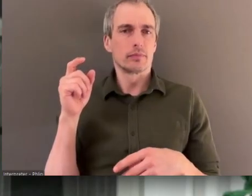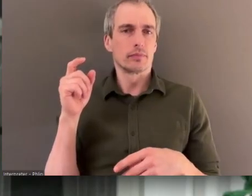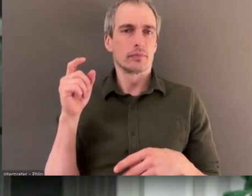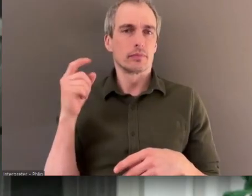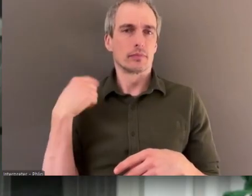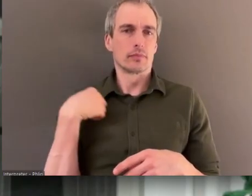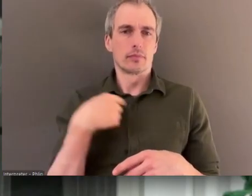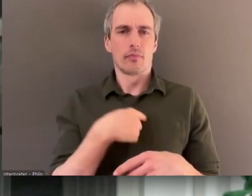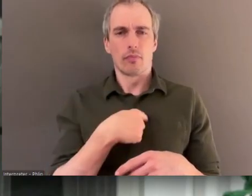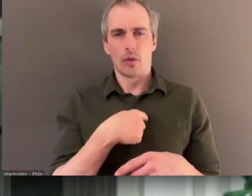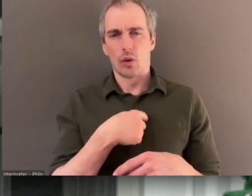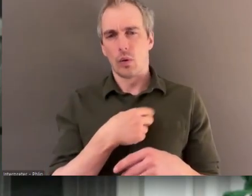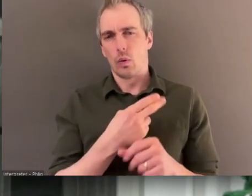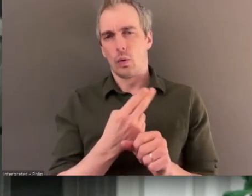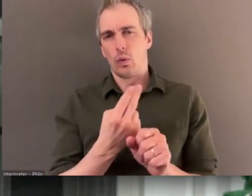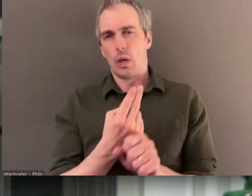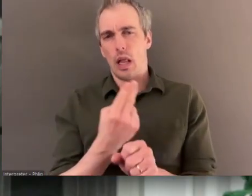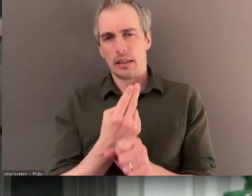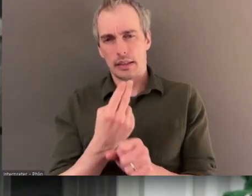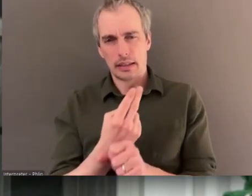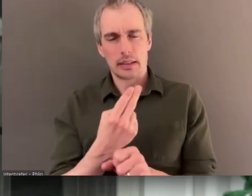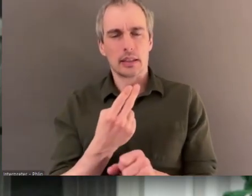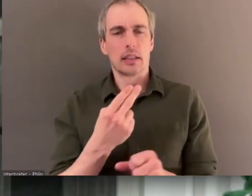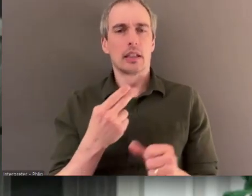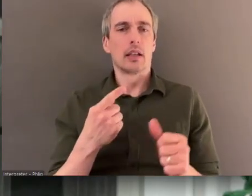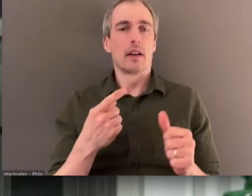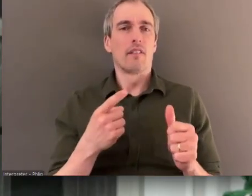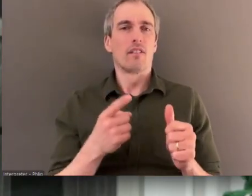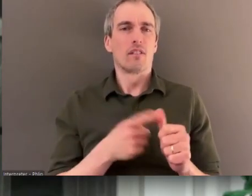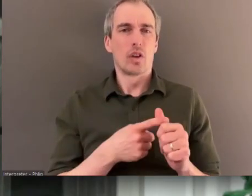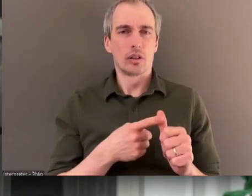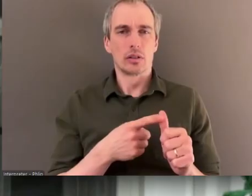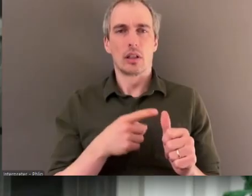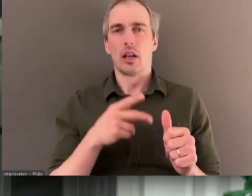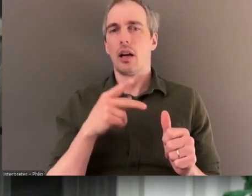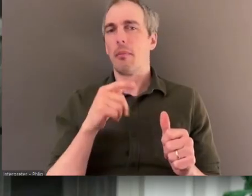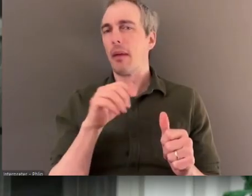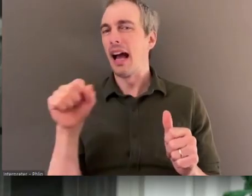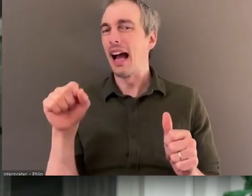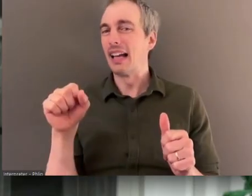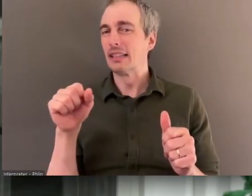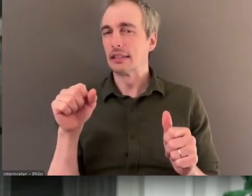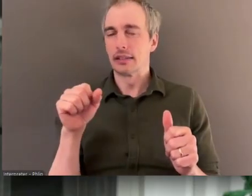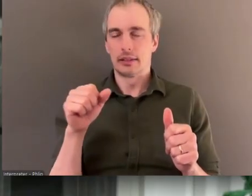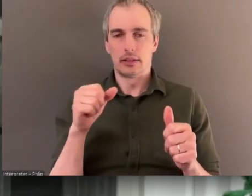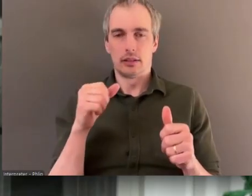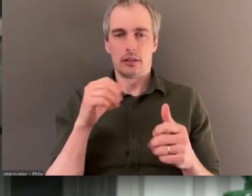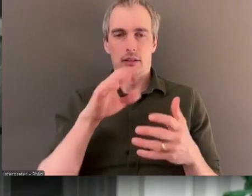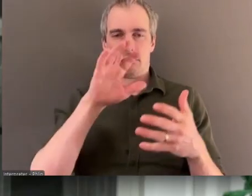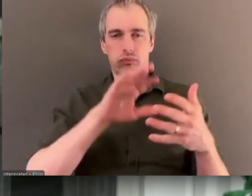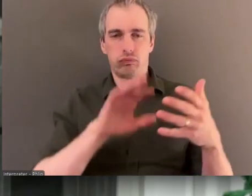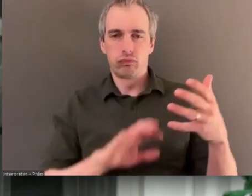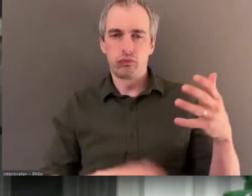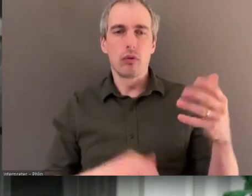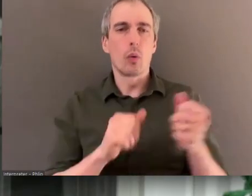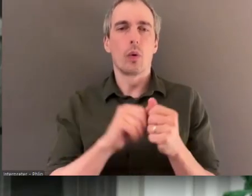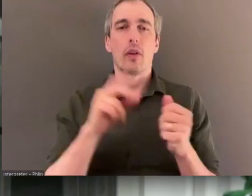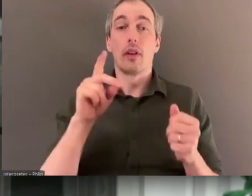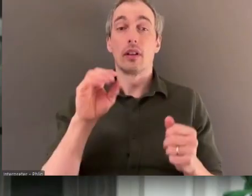a pass with docling that's using a combination of tiny OCR and extracting out the